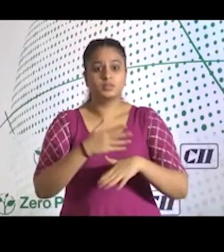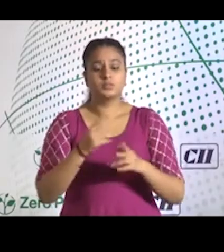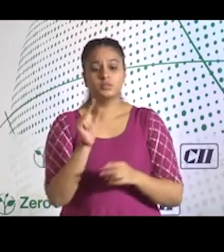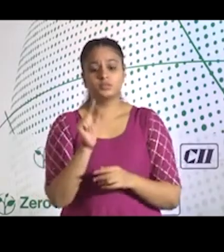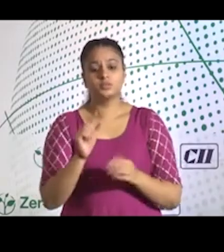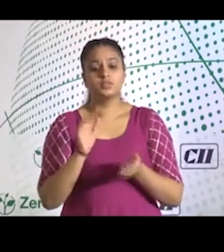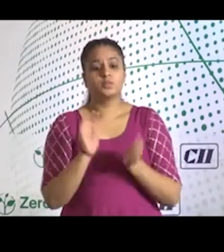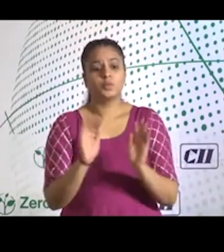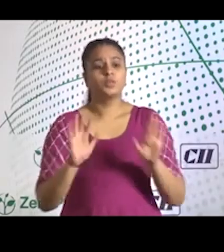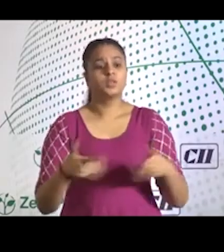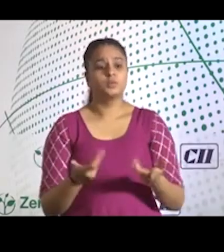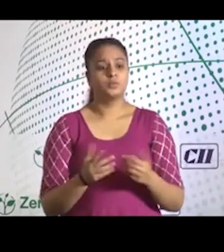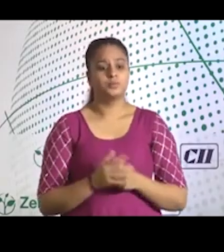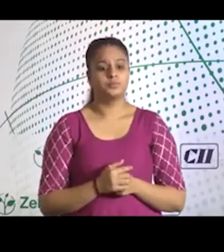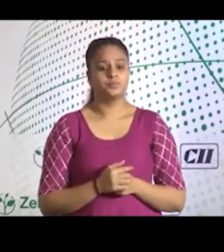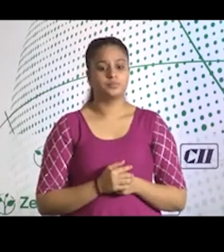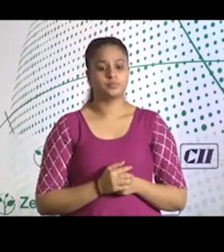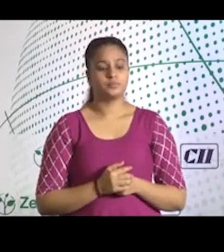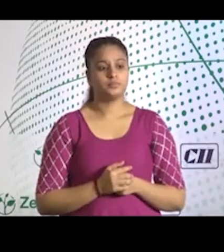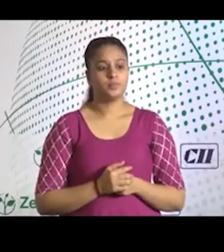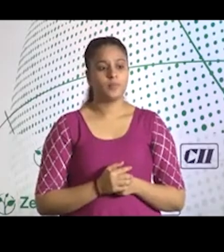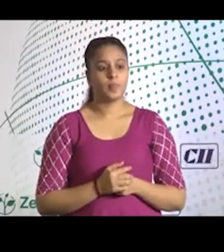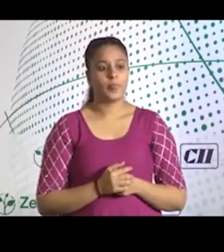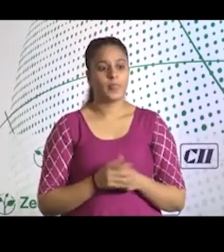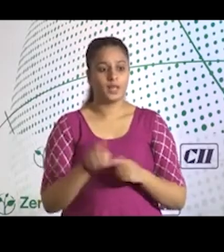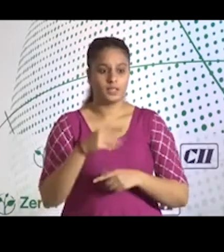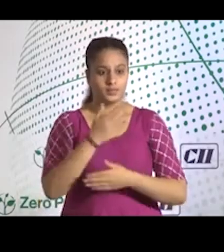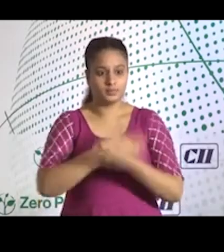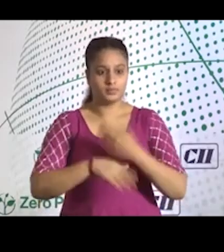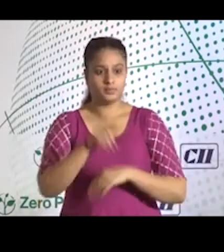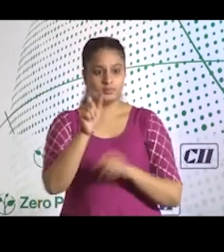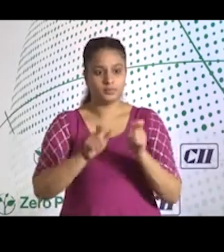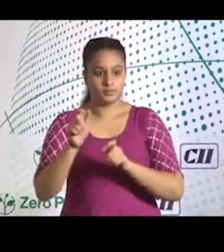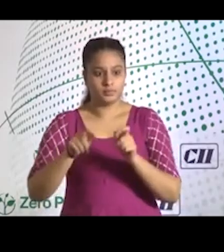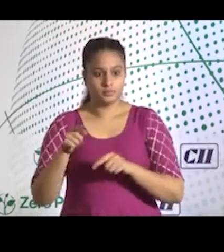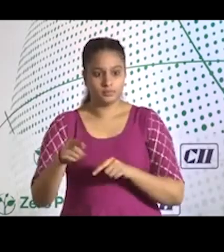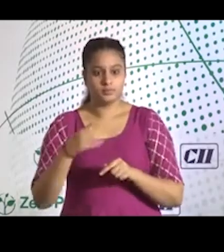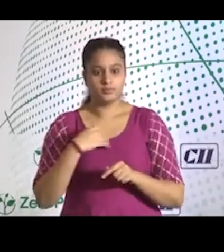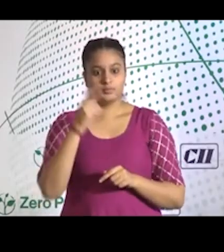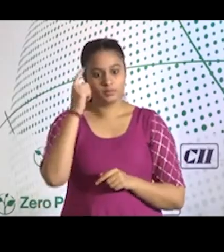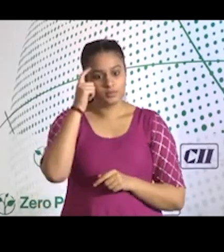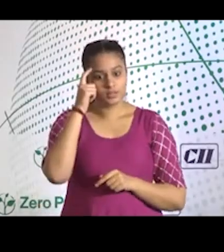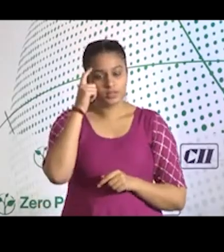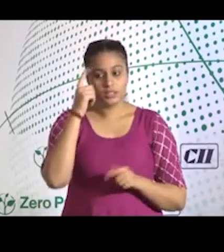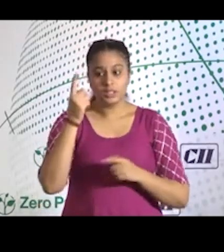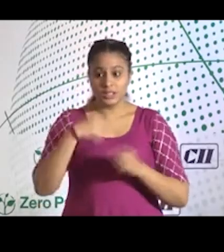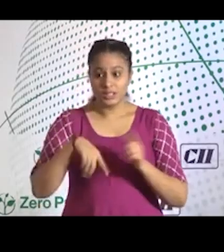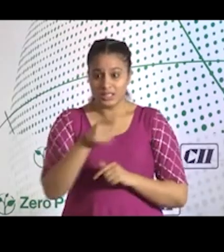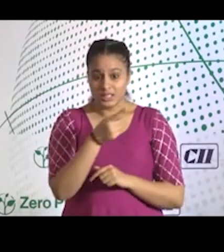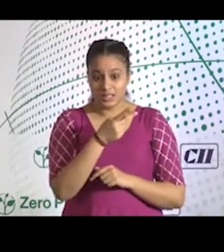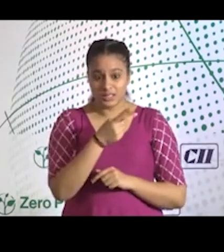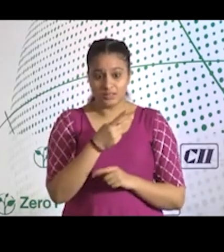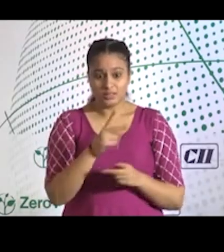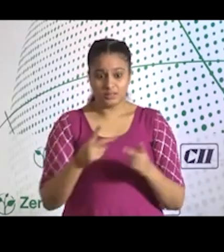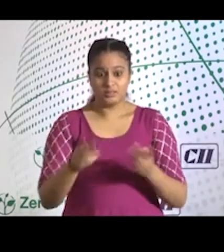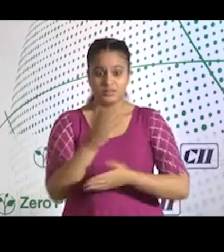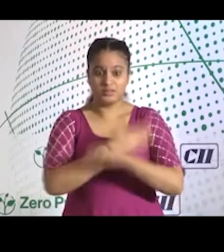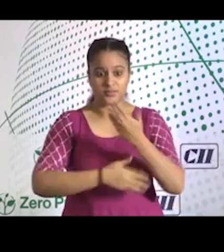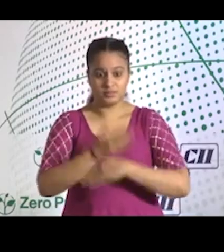And when I say disabled friendly, we need to be mindful of people with different kind of disabilities. Right.